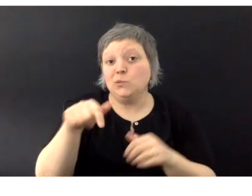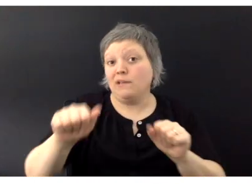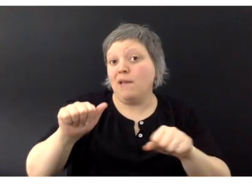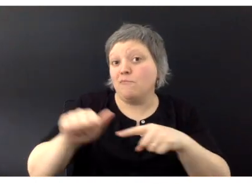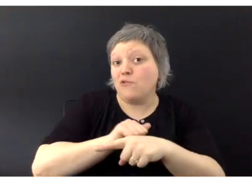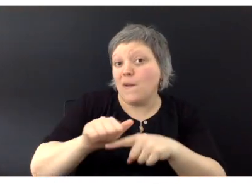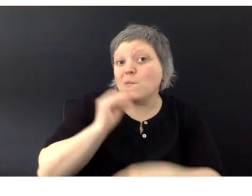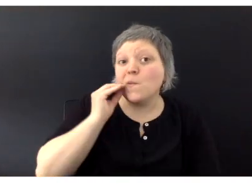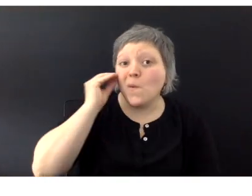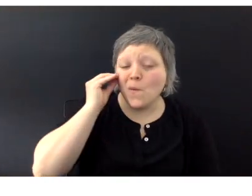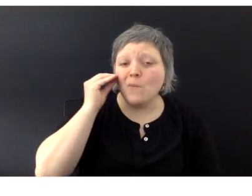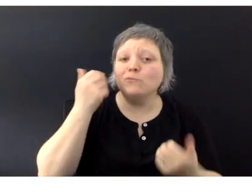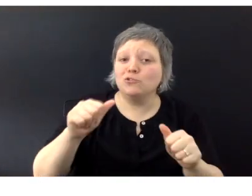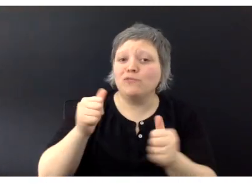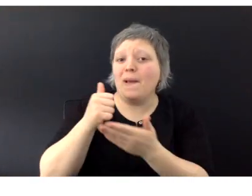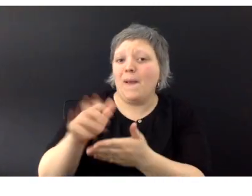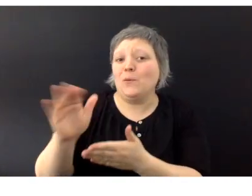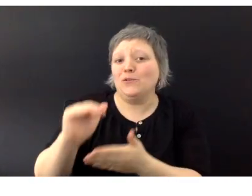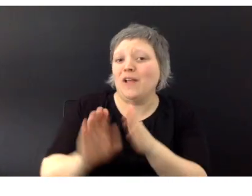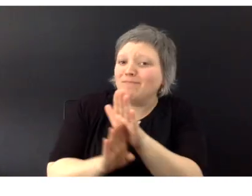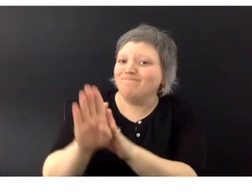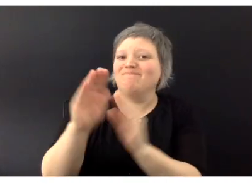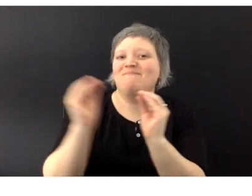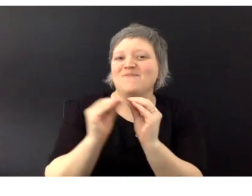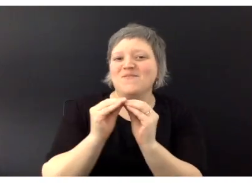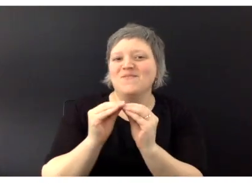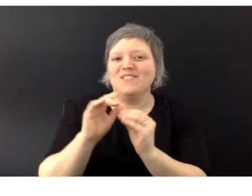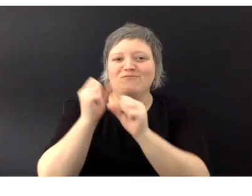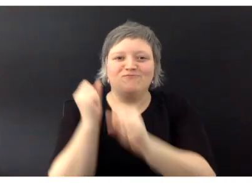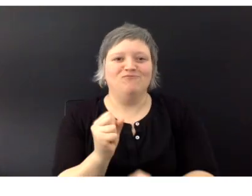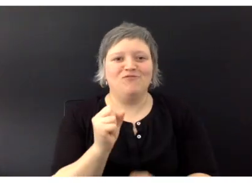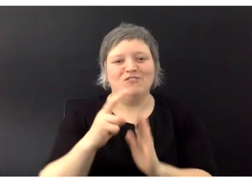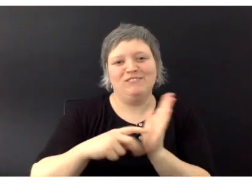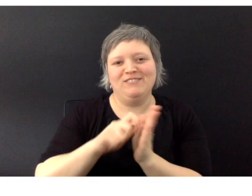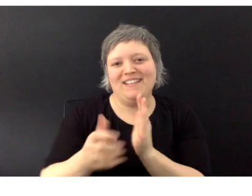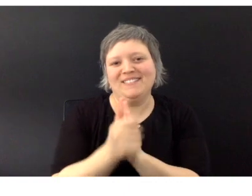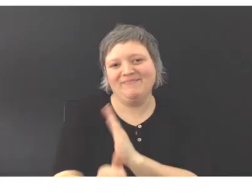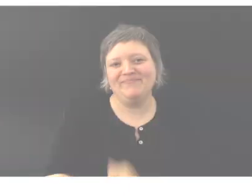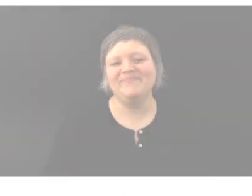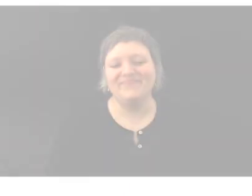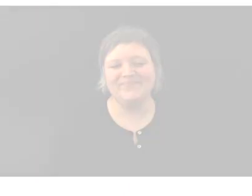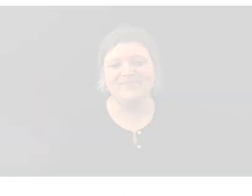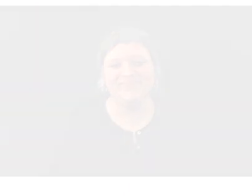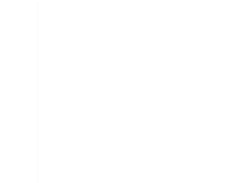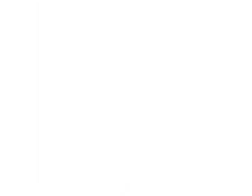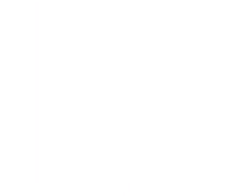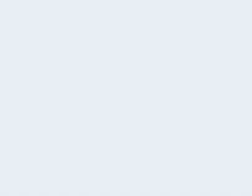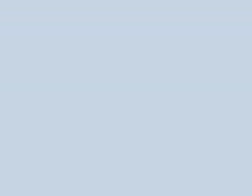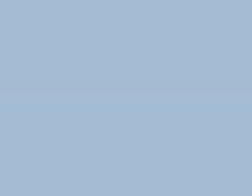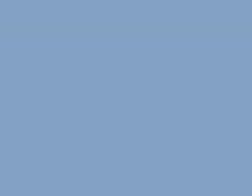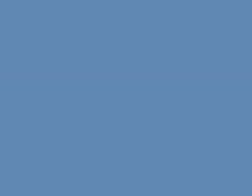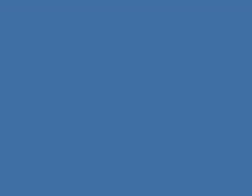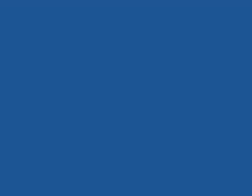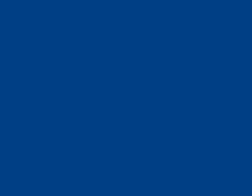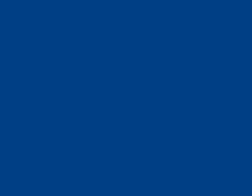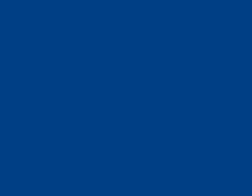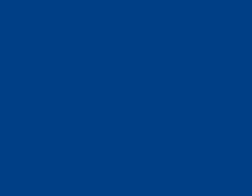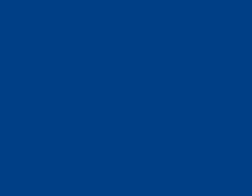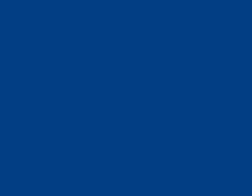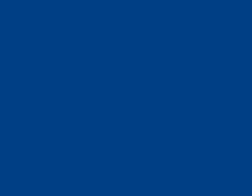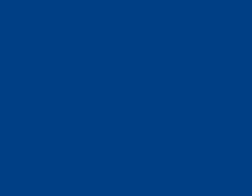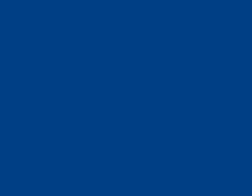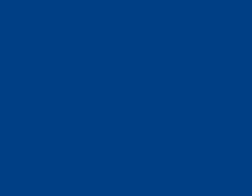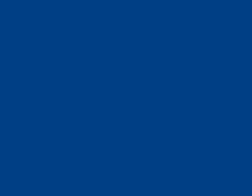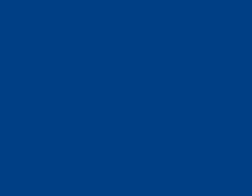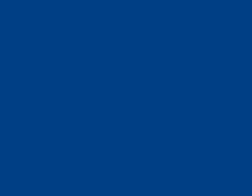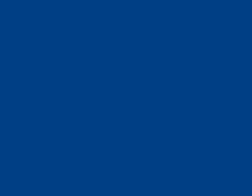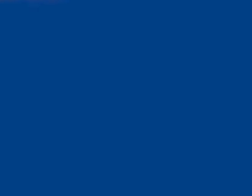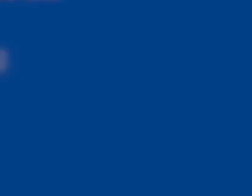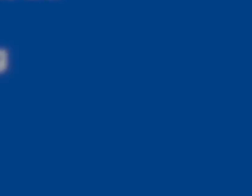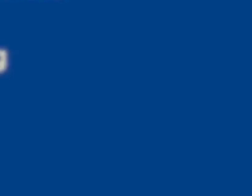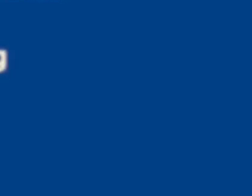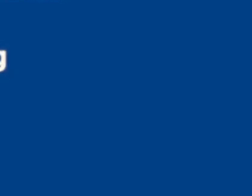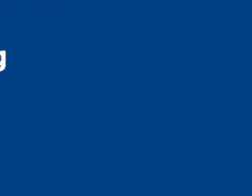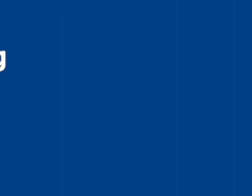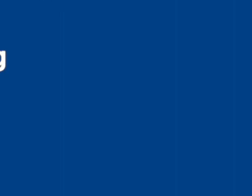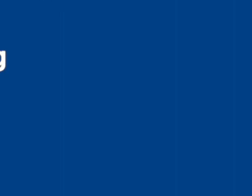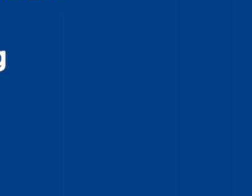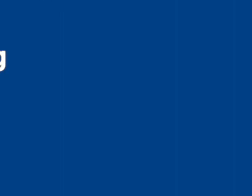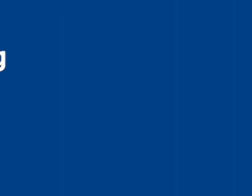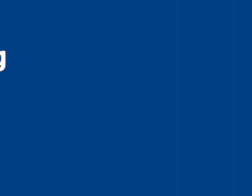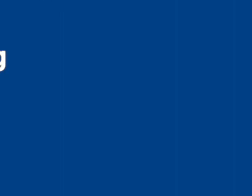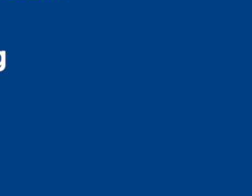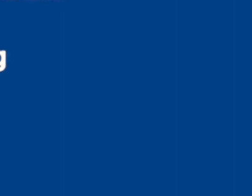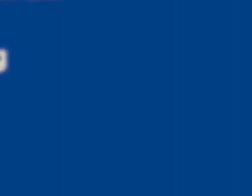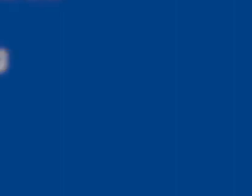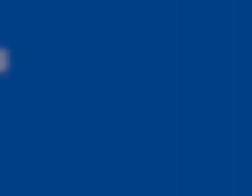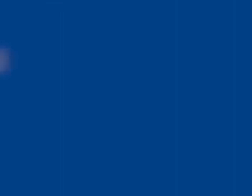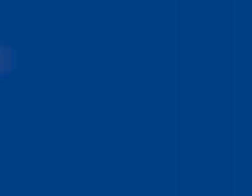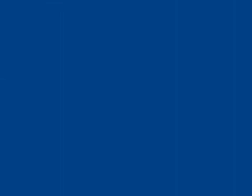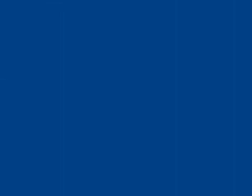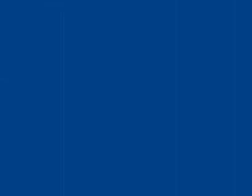quick tips and easy things that you can try out at home to support your child's literacy development.